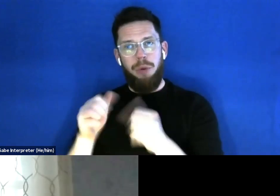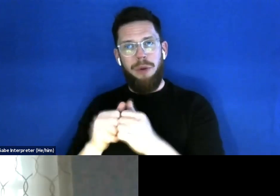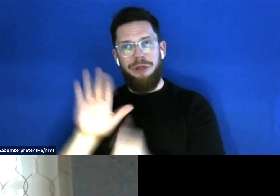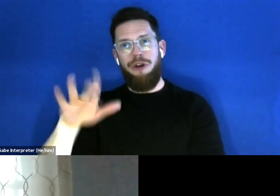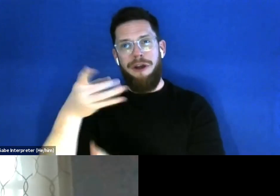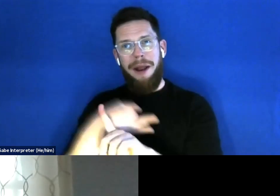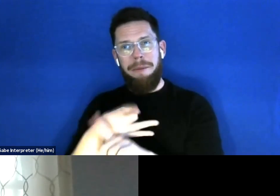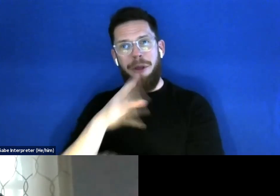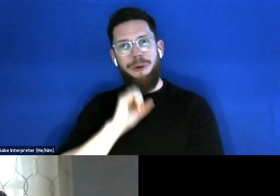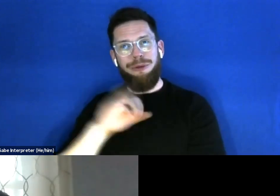A model time.